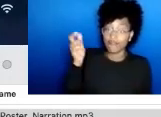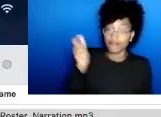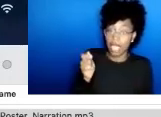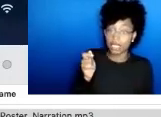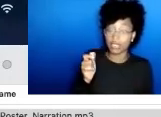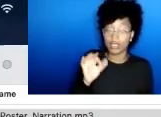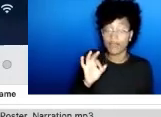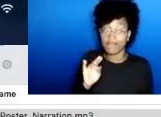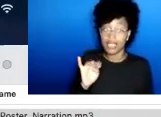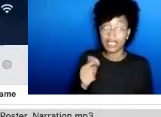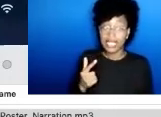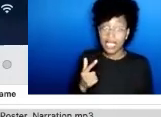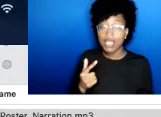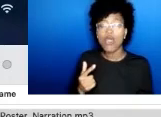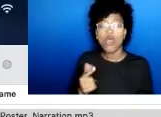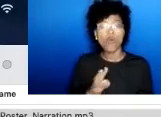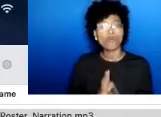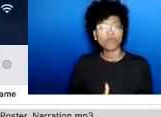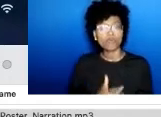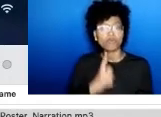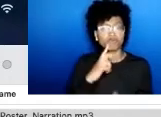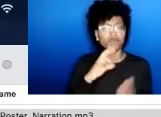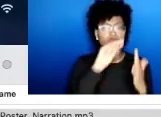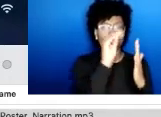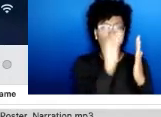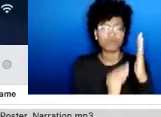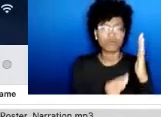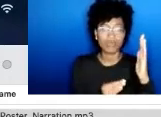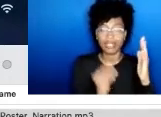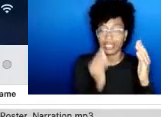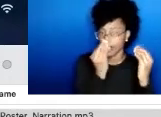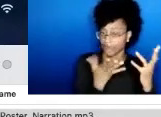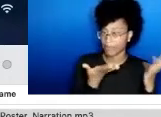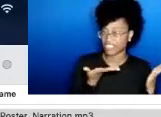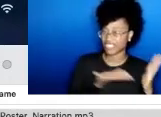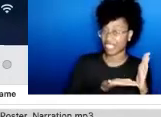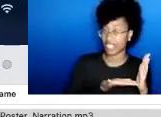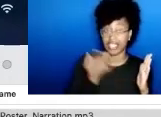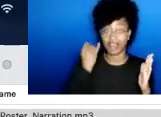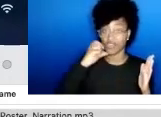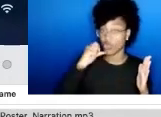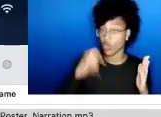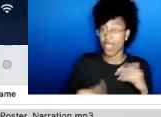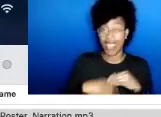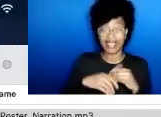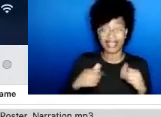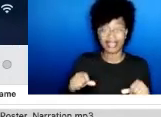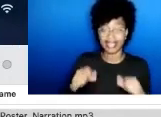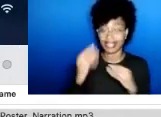You can add that here. If you don't add content to any of these buttons, they will not show